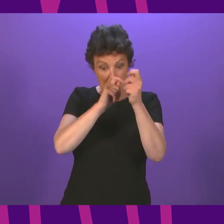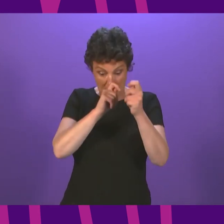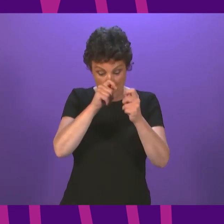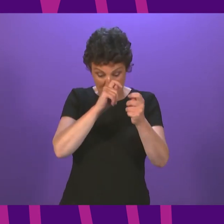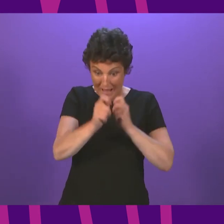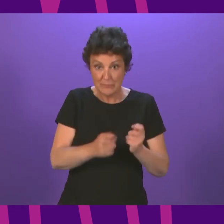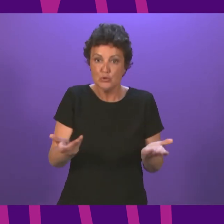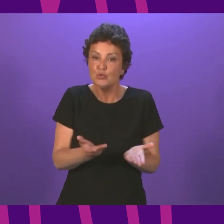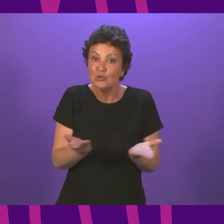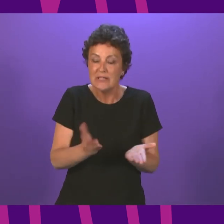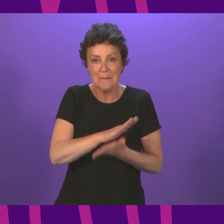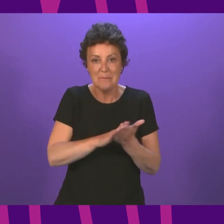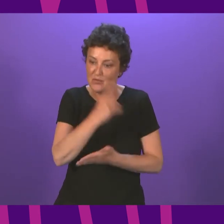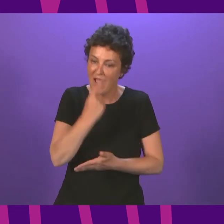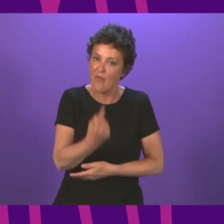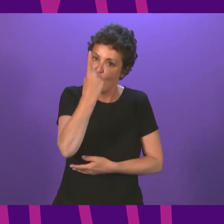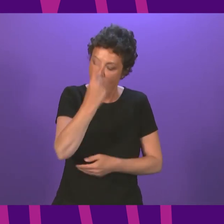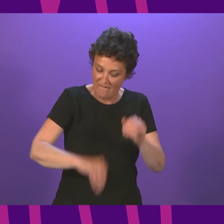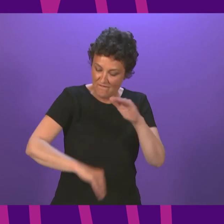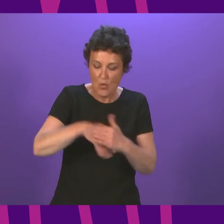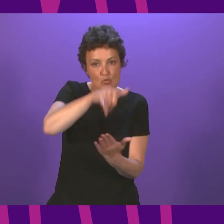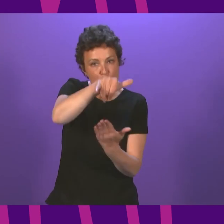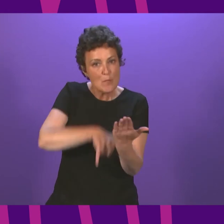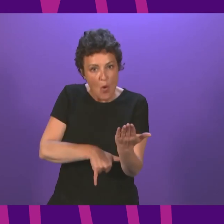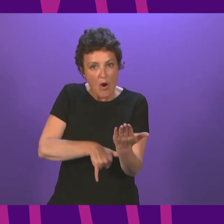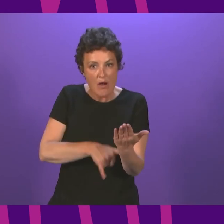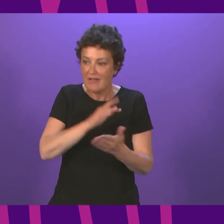Covid. I know from my communications with constituents how concerned they are about